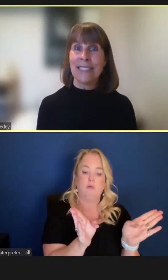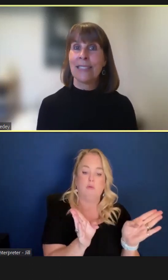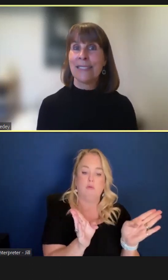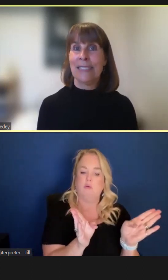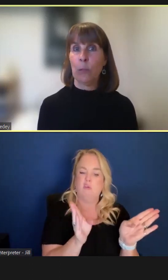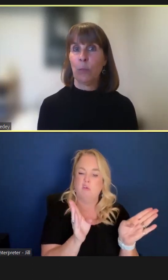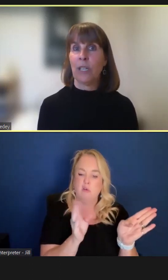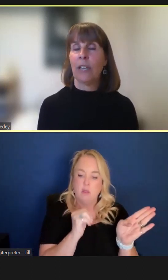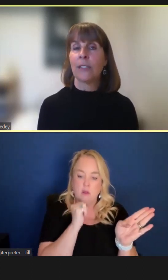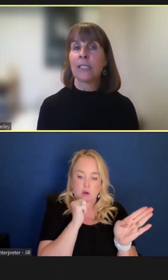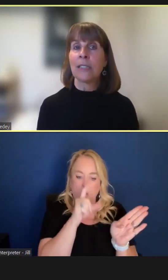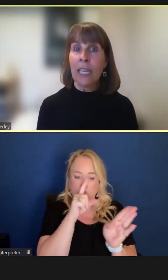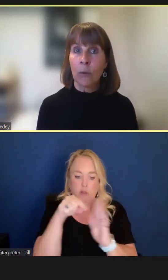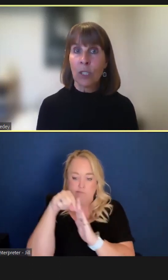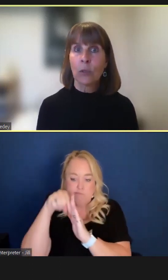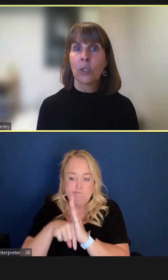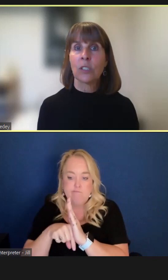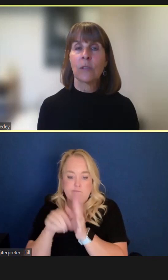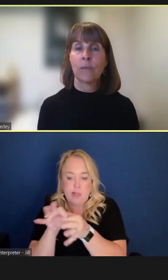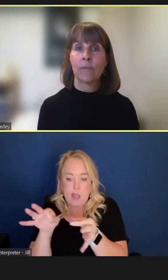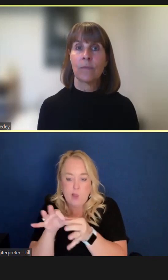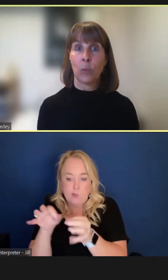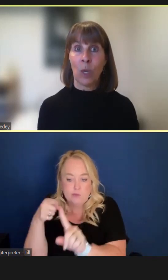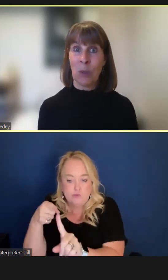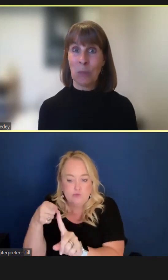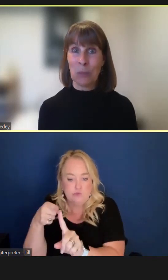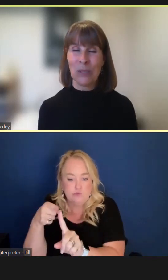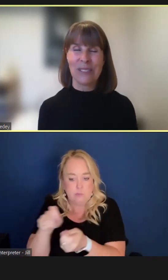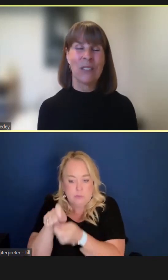the Deep dive into language which is your primary purpose if you're